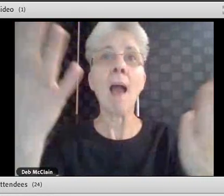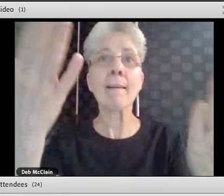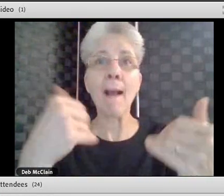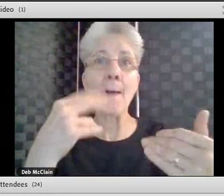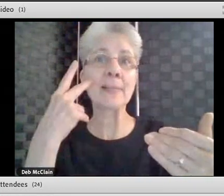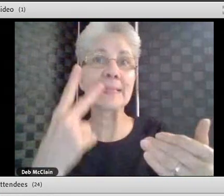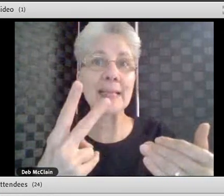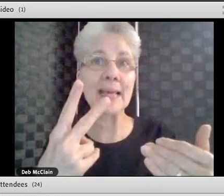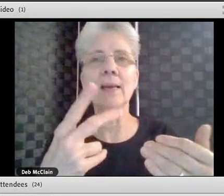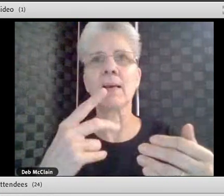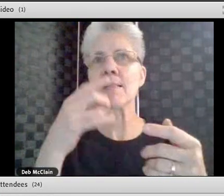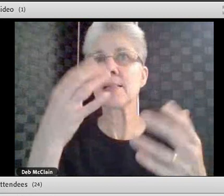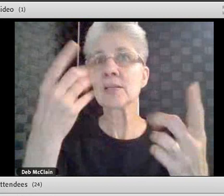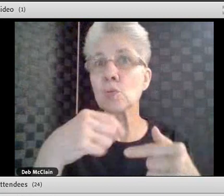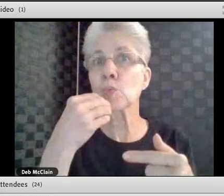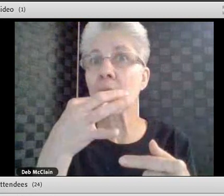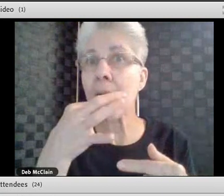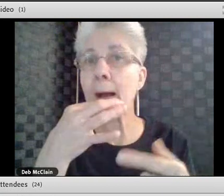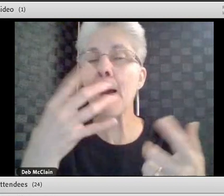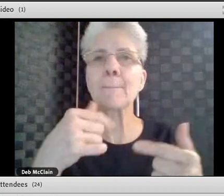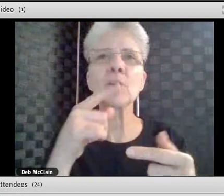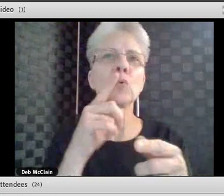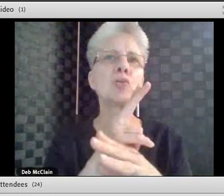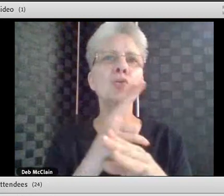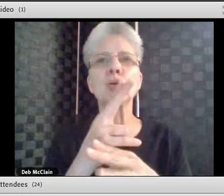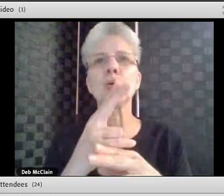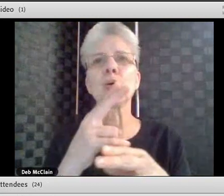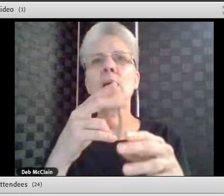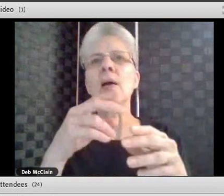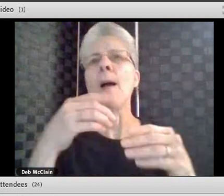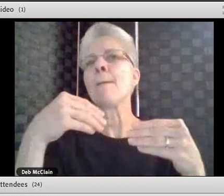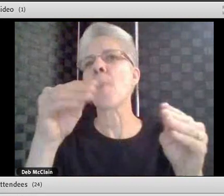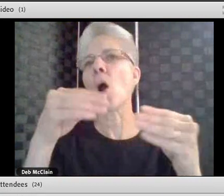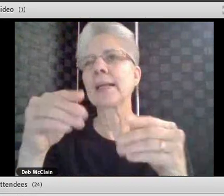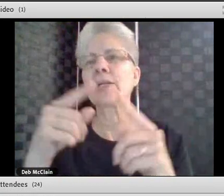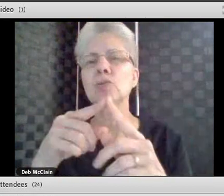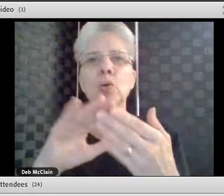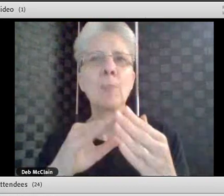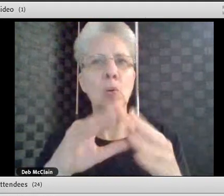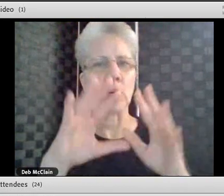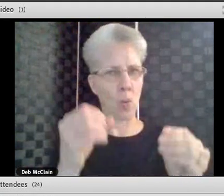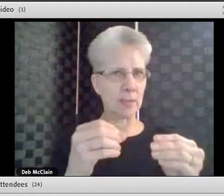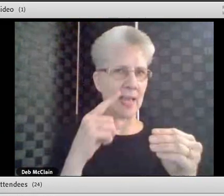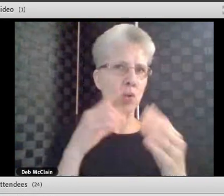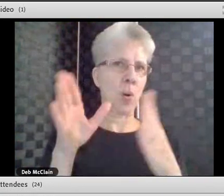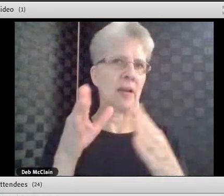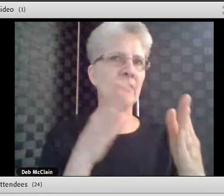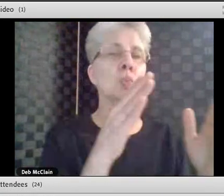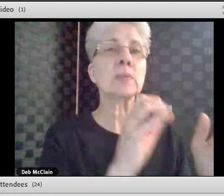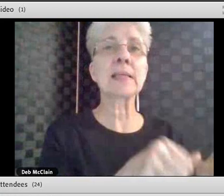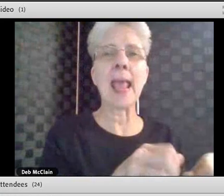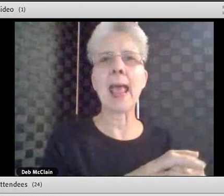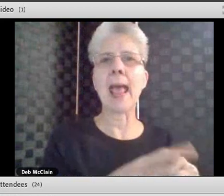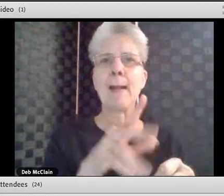and promoting that and saying, you know, "coming soon" to get people excited. You can also do direct marketing to community organizations